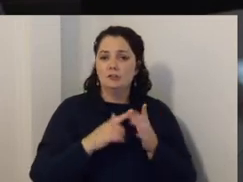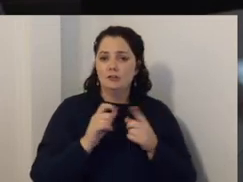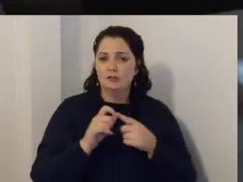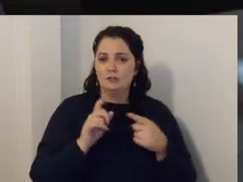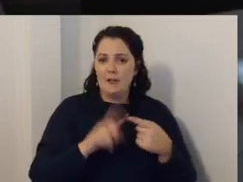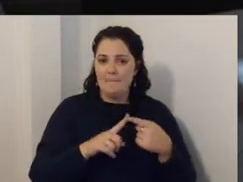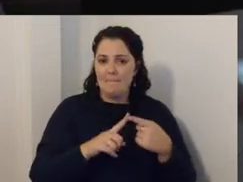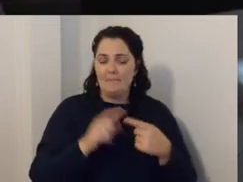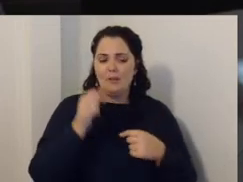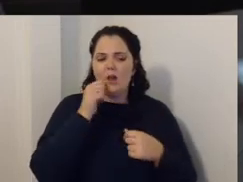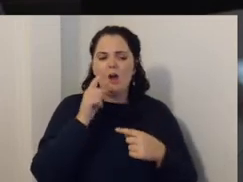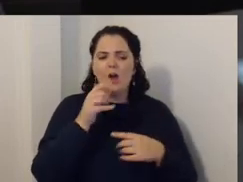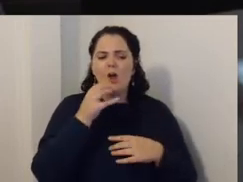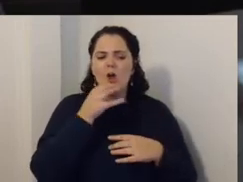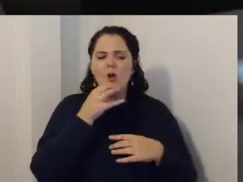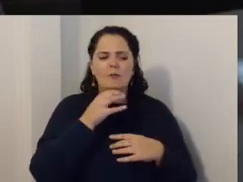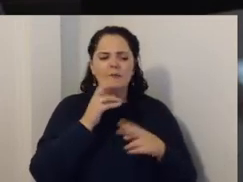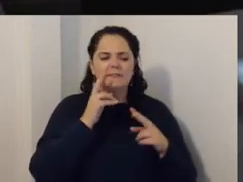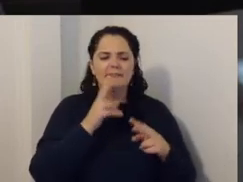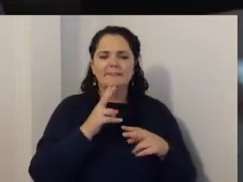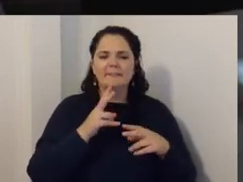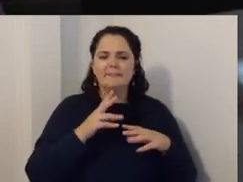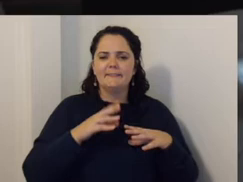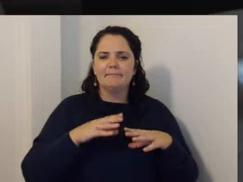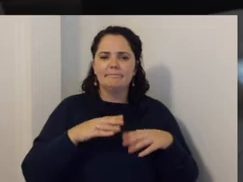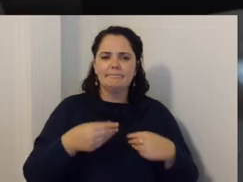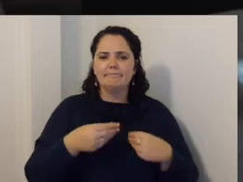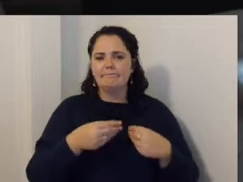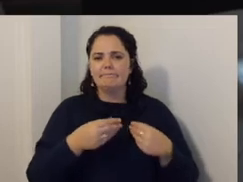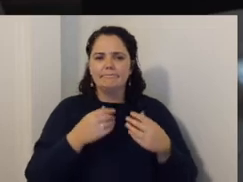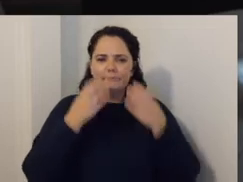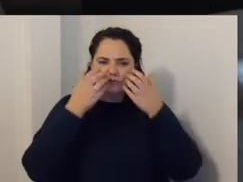fold in skin or wrinkle, something like that not on these two but on you know ordinary humans